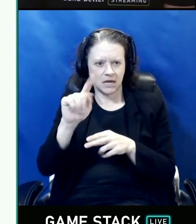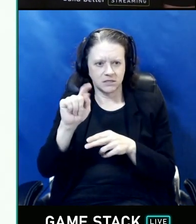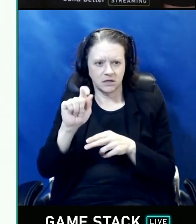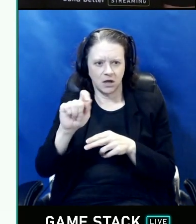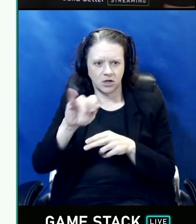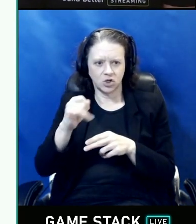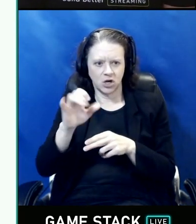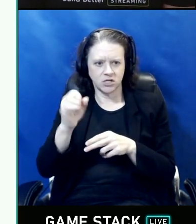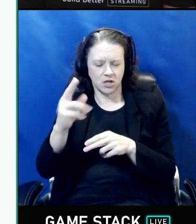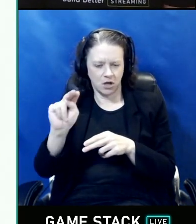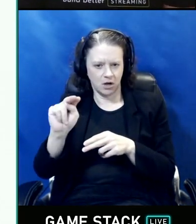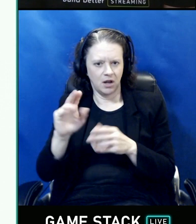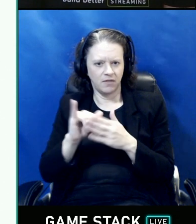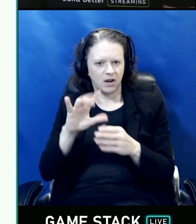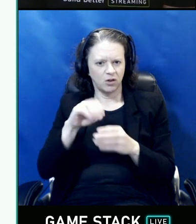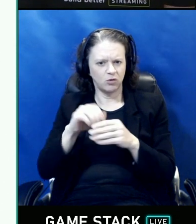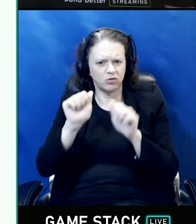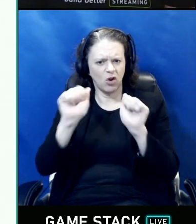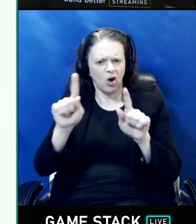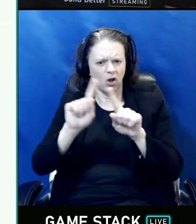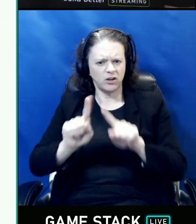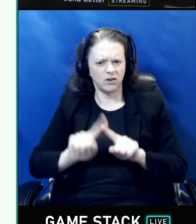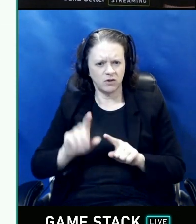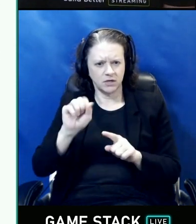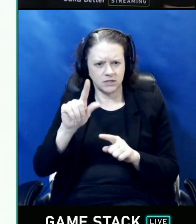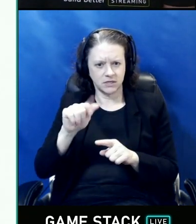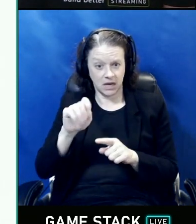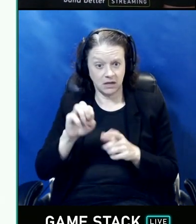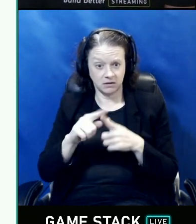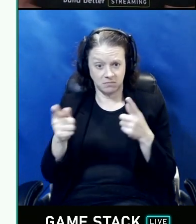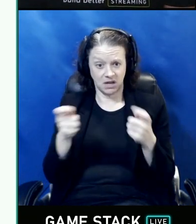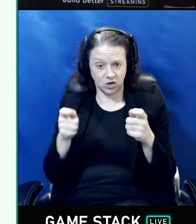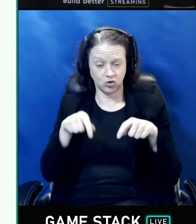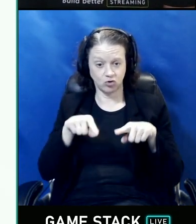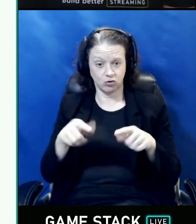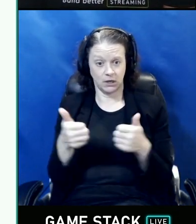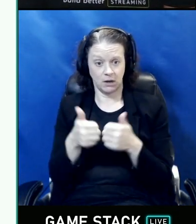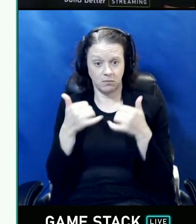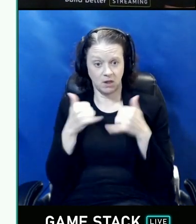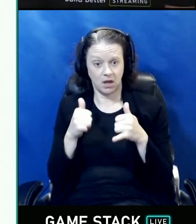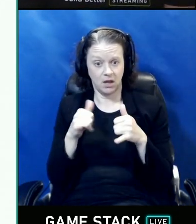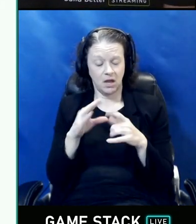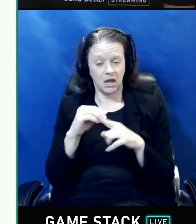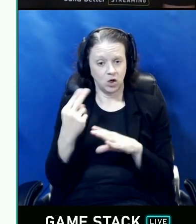might be managed during the gameplay, from the game, and consumed by any of the layouts.